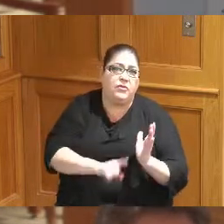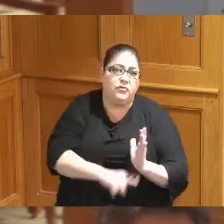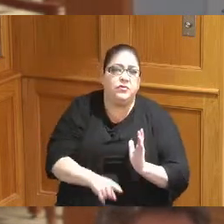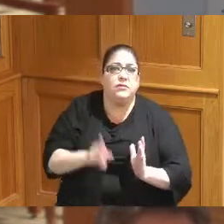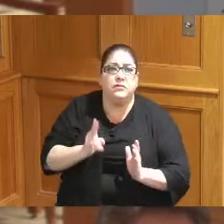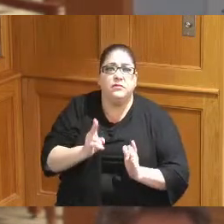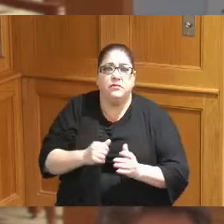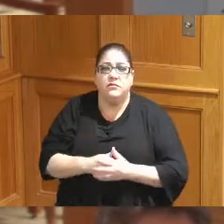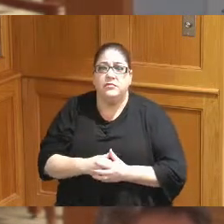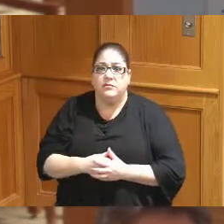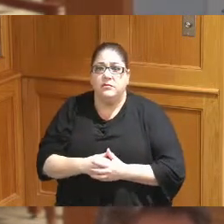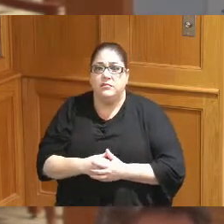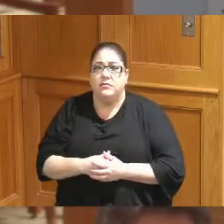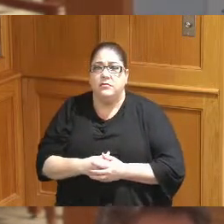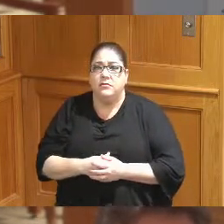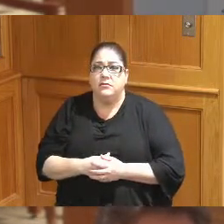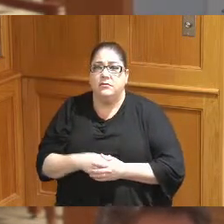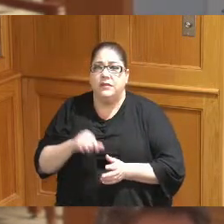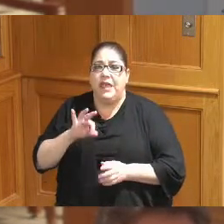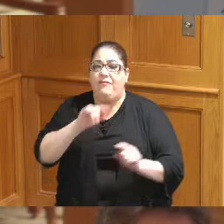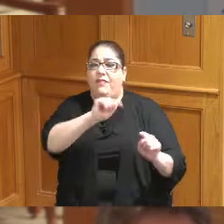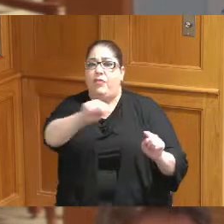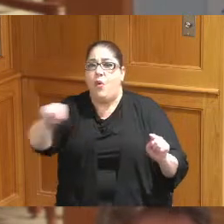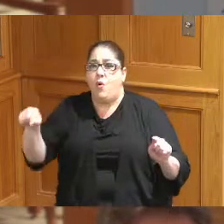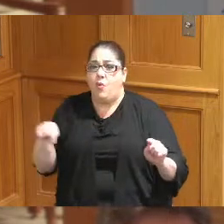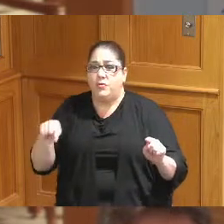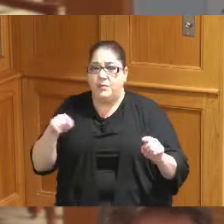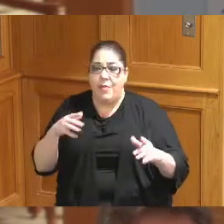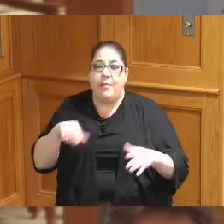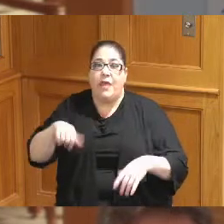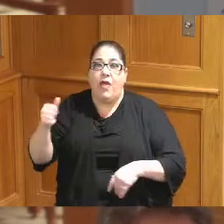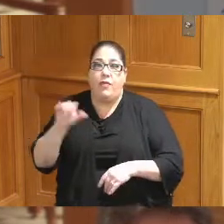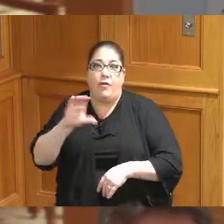different companies around the area that they have created that problem in the past let me I